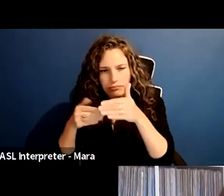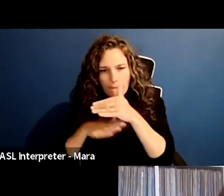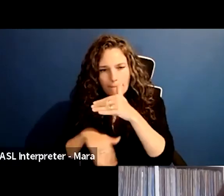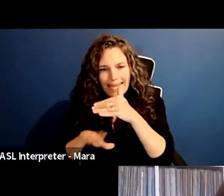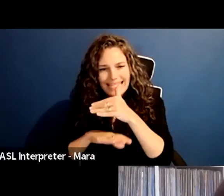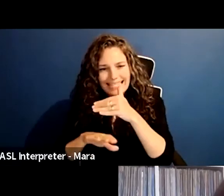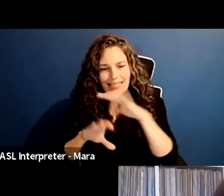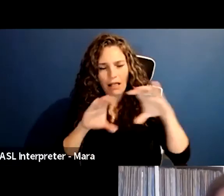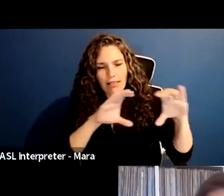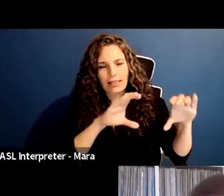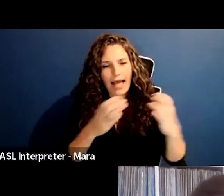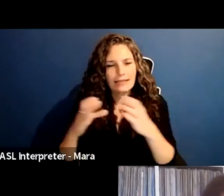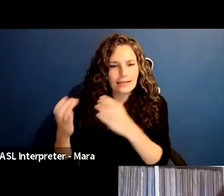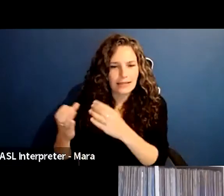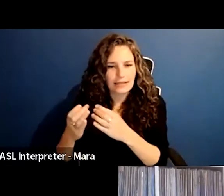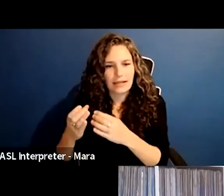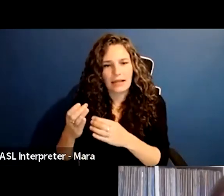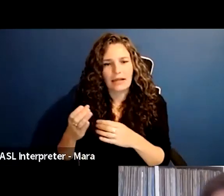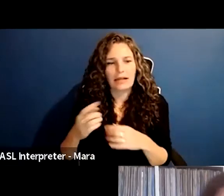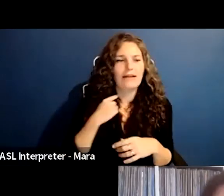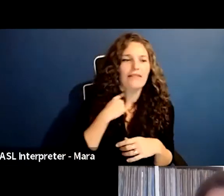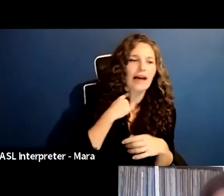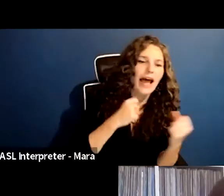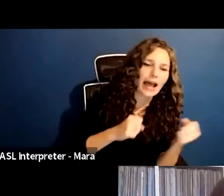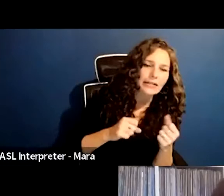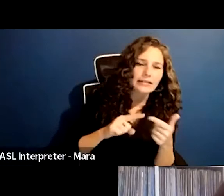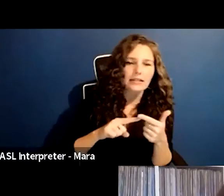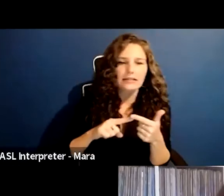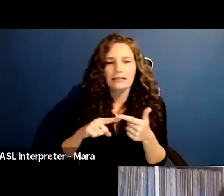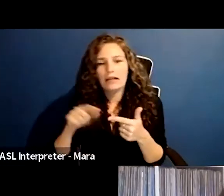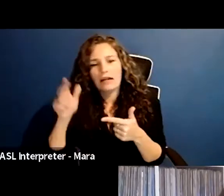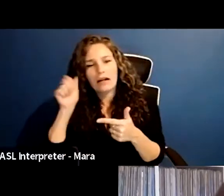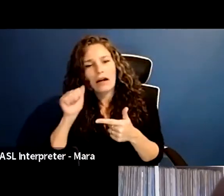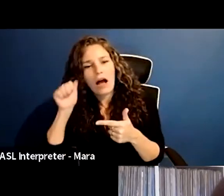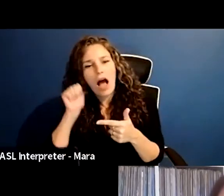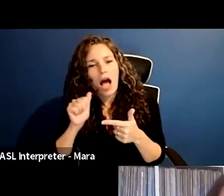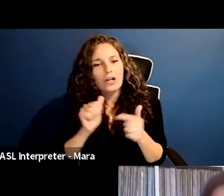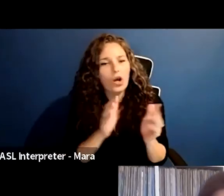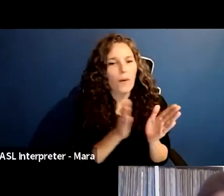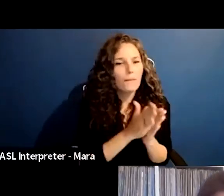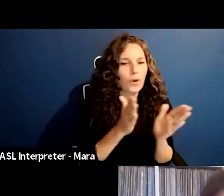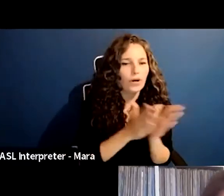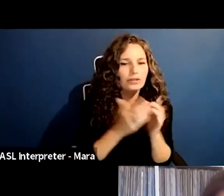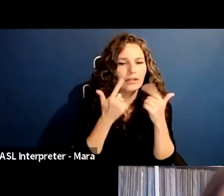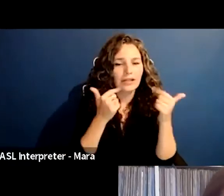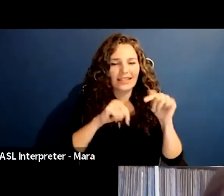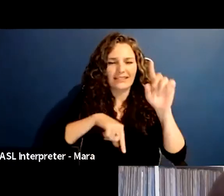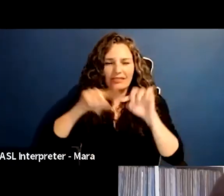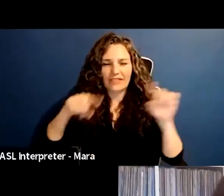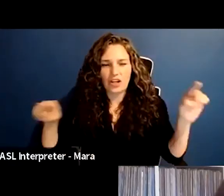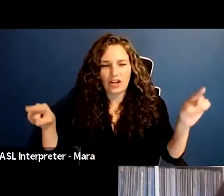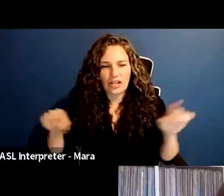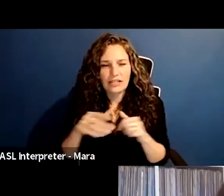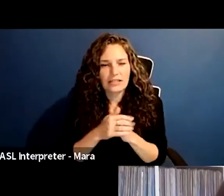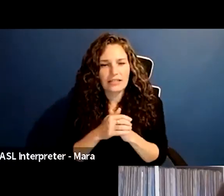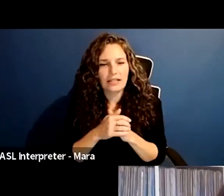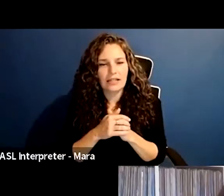You know, accents, audiobooks, all kinds of different voiceover techniques.